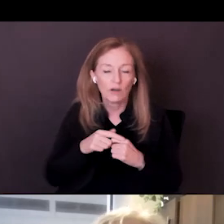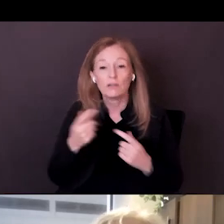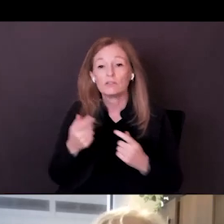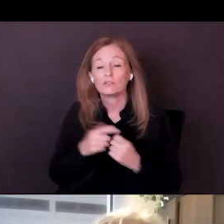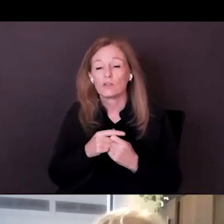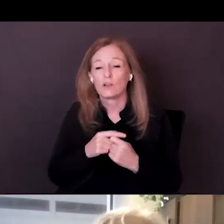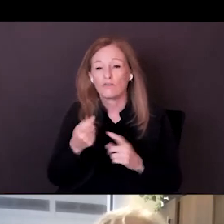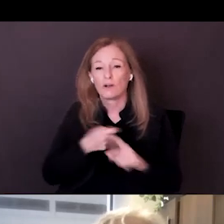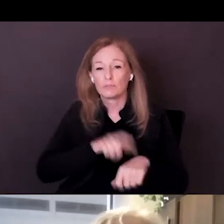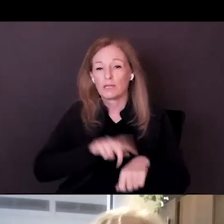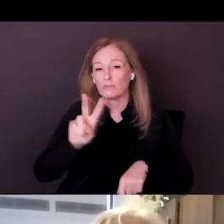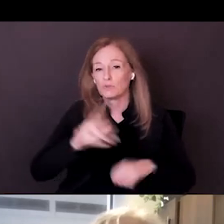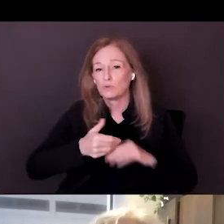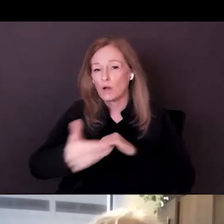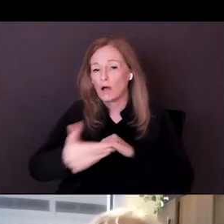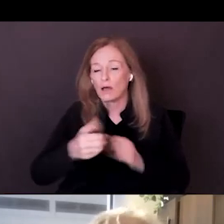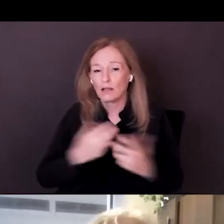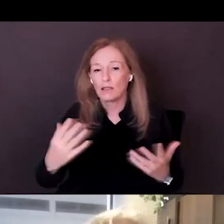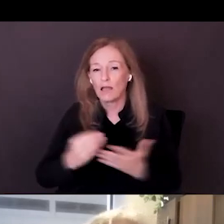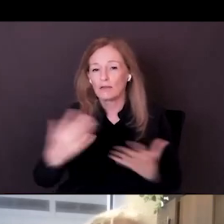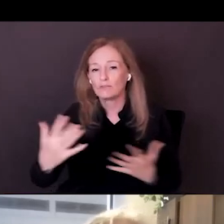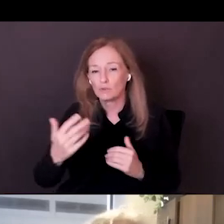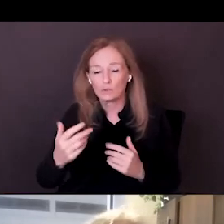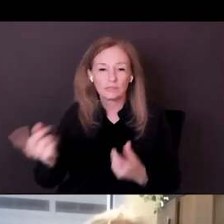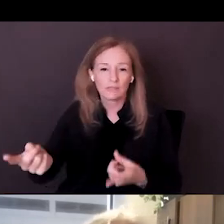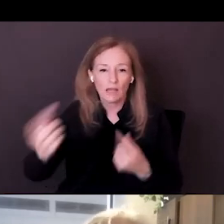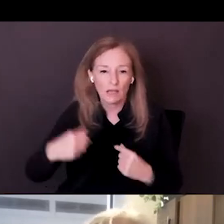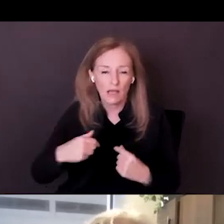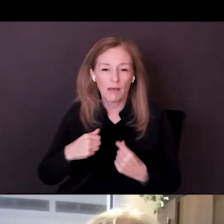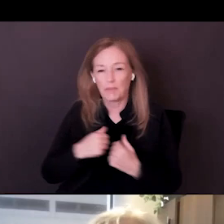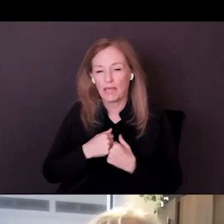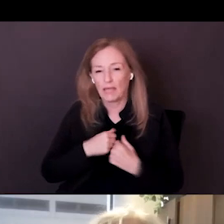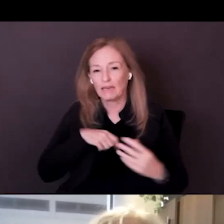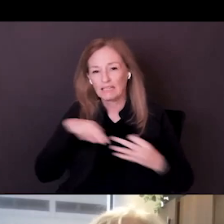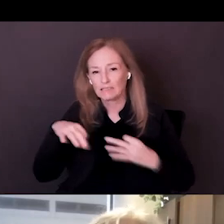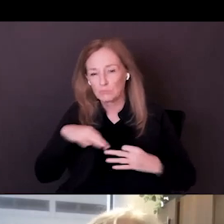OF STUDENTS THAT REVEAL SOME OF THEIR ANXIETIES AND CONCERNS AND